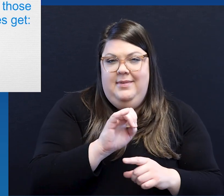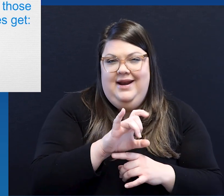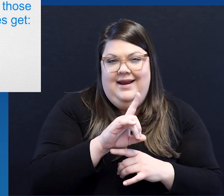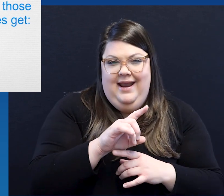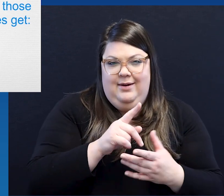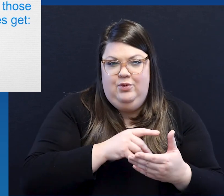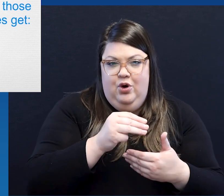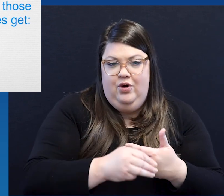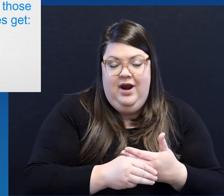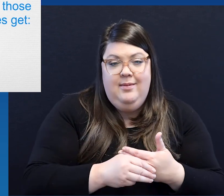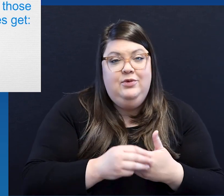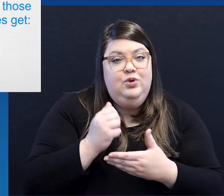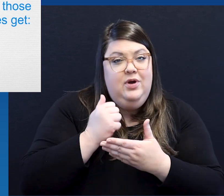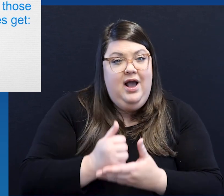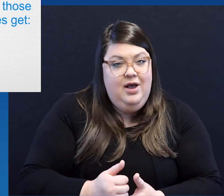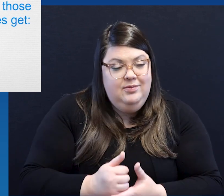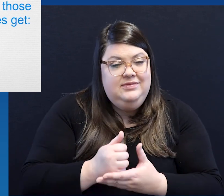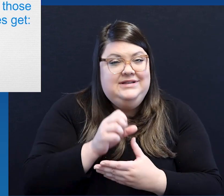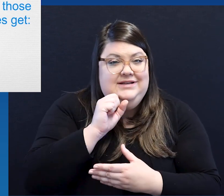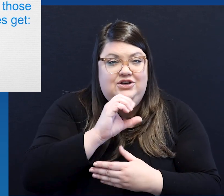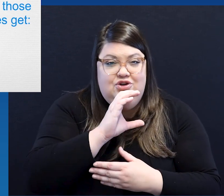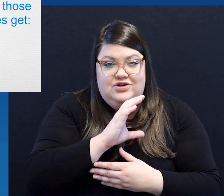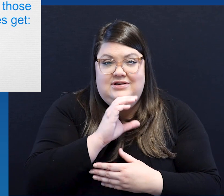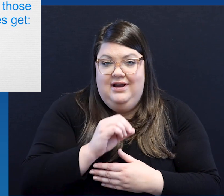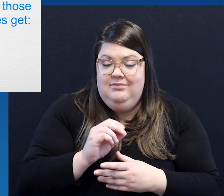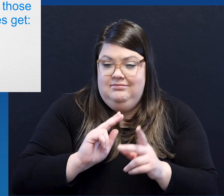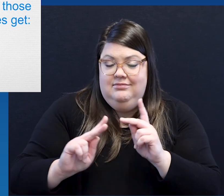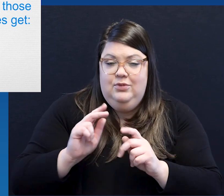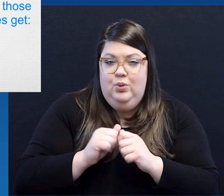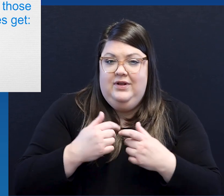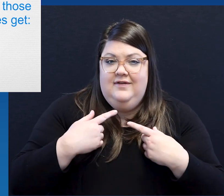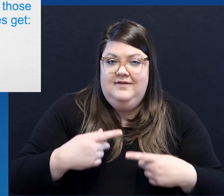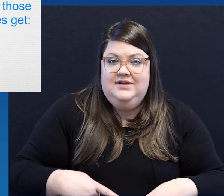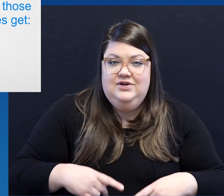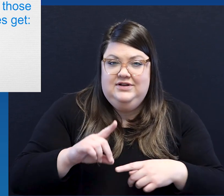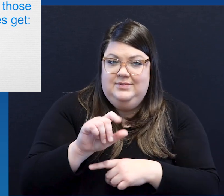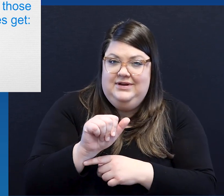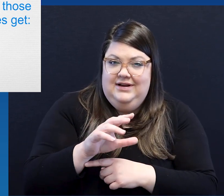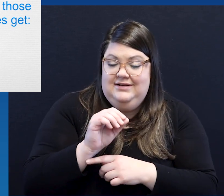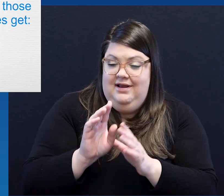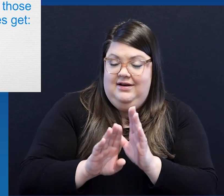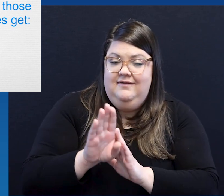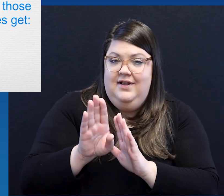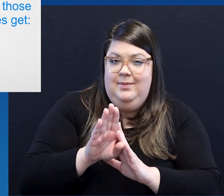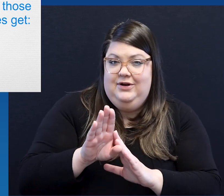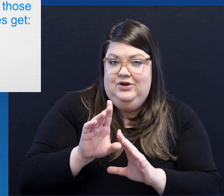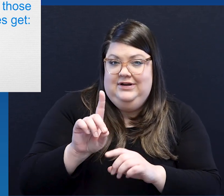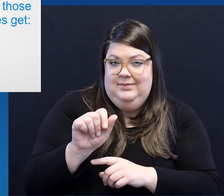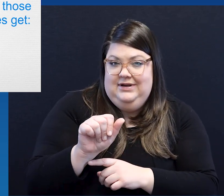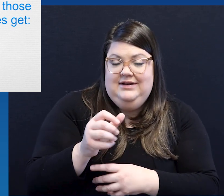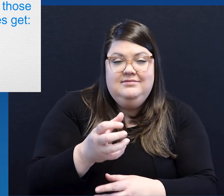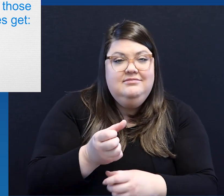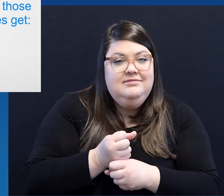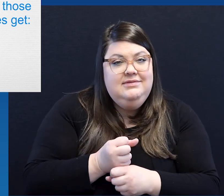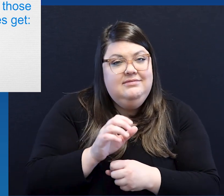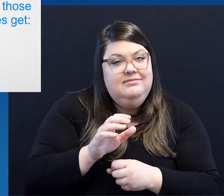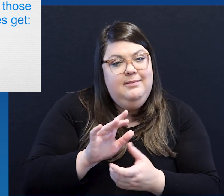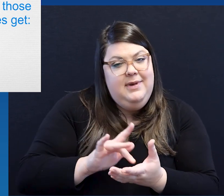Let's start with The Arizona long term Care System or ALTCS. Simply put, ALTCS is the Arizona Medicaid program